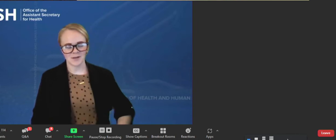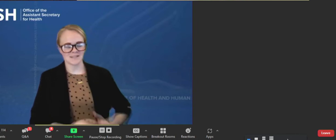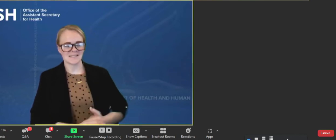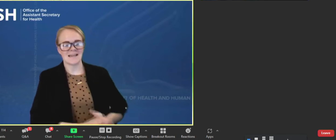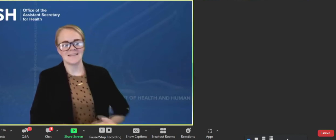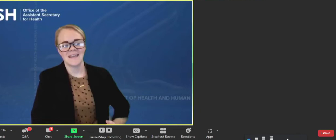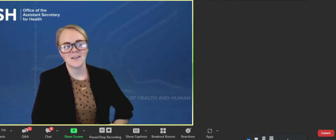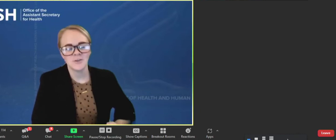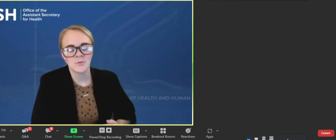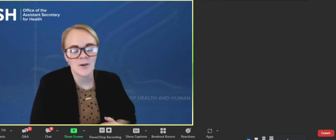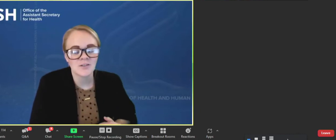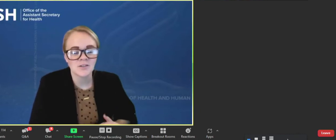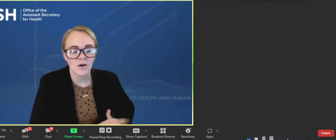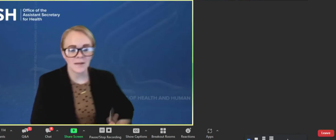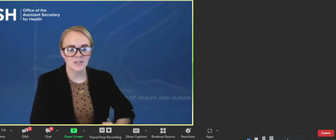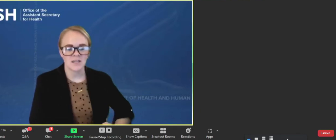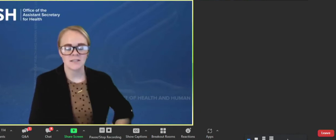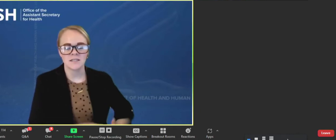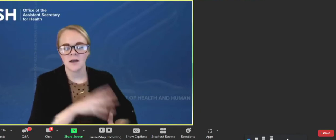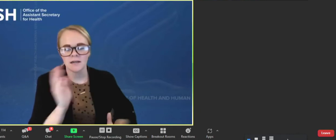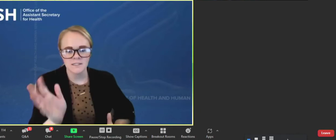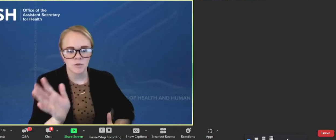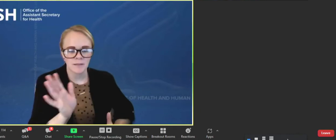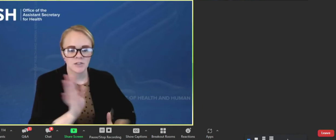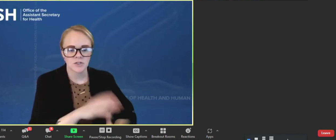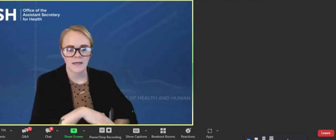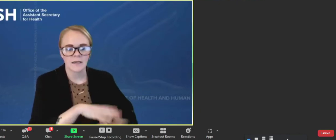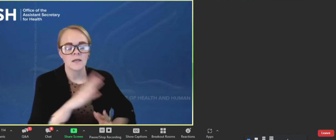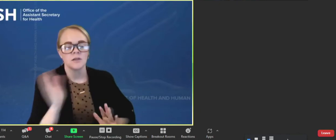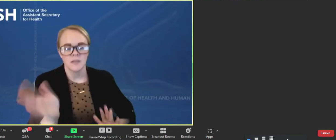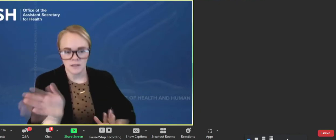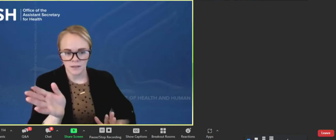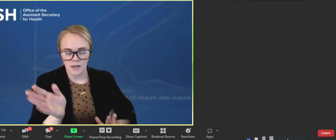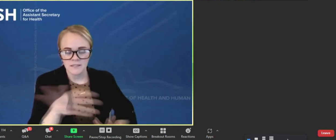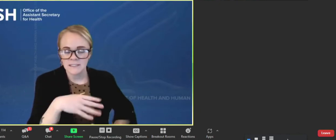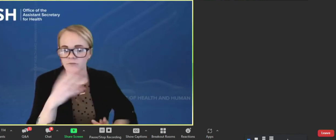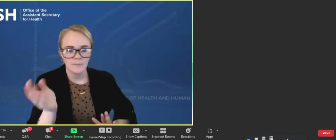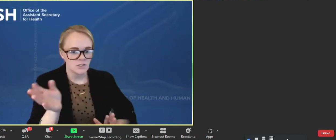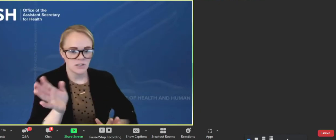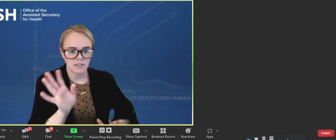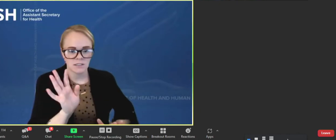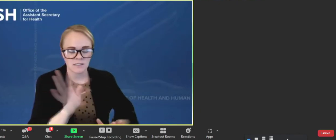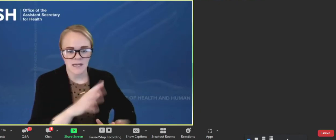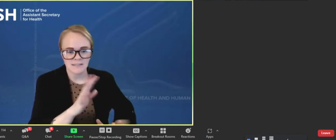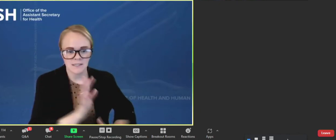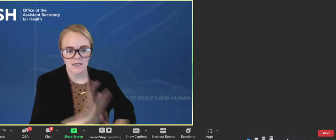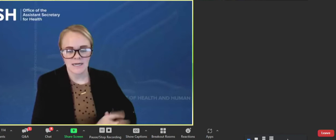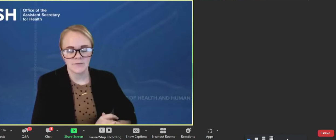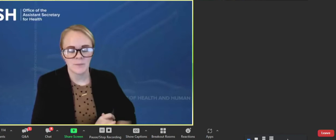Well said. Thank you both so much. To the audience, we'll make sure that the contact information and the slides or any